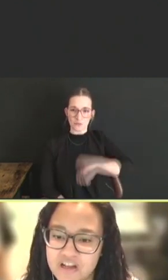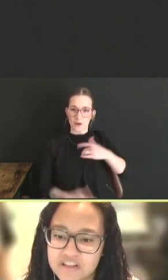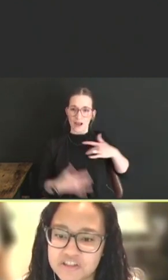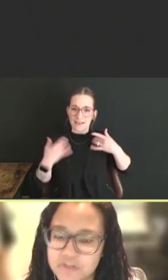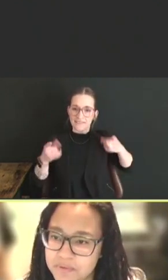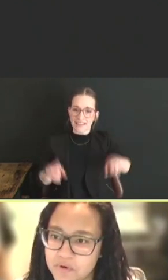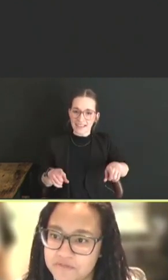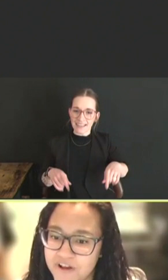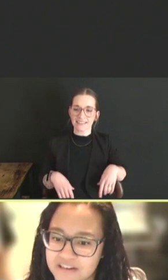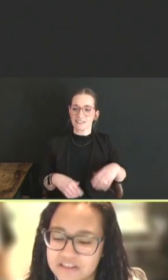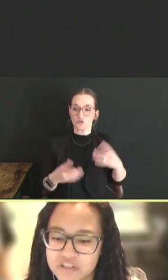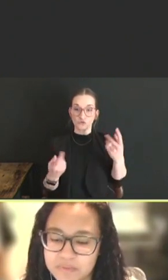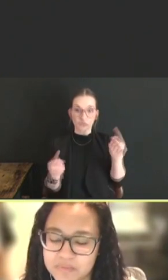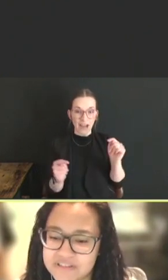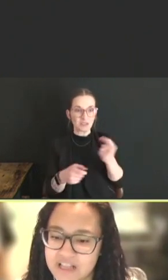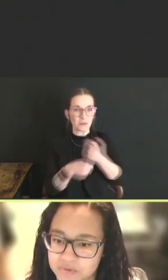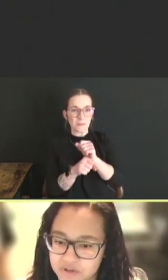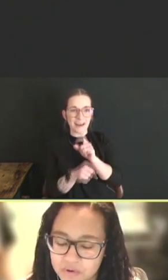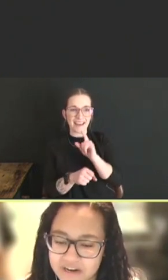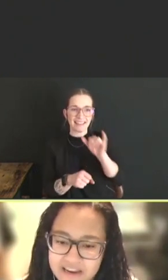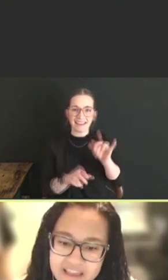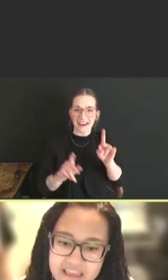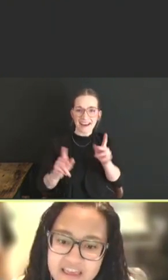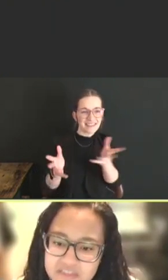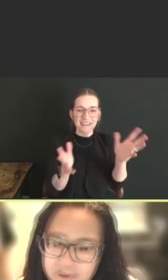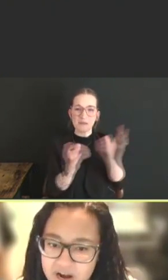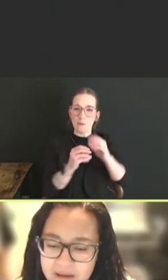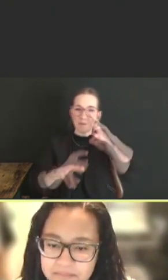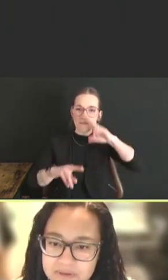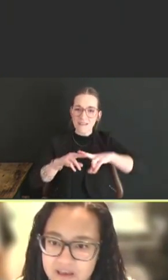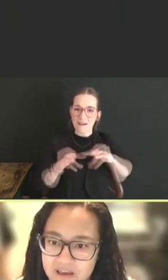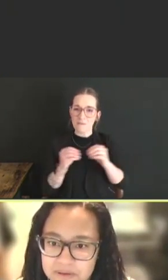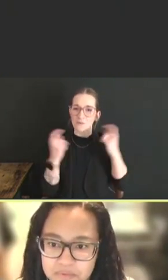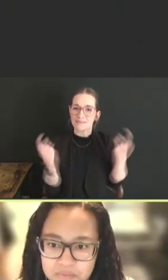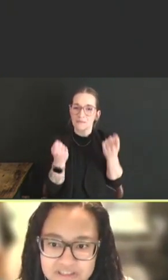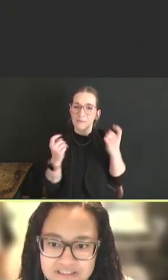a little bit more fun, a little bit more celebratory than perhaps people would